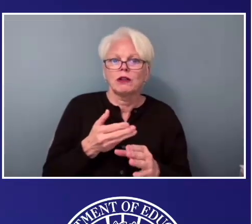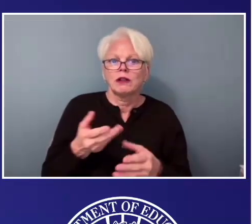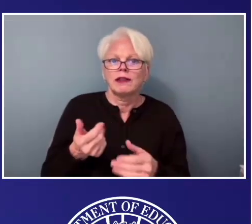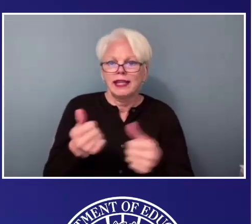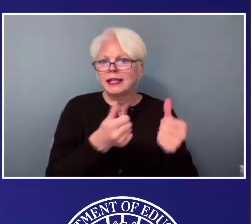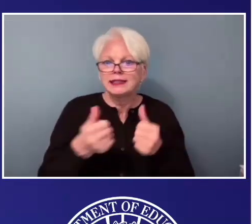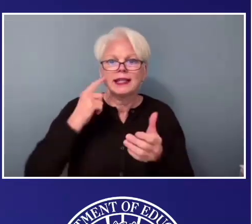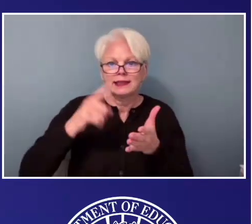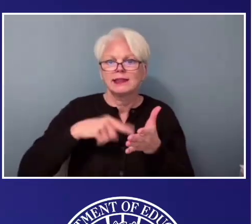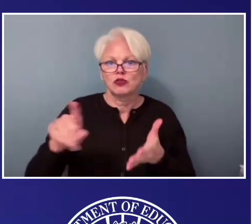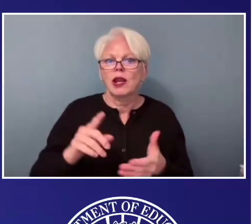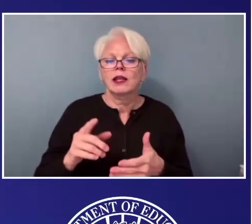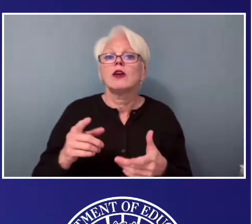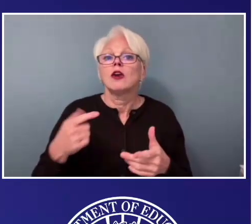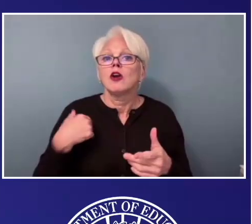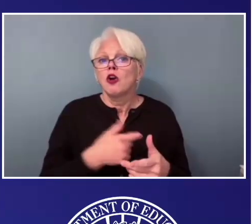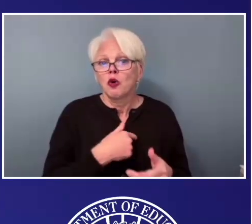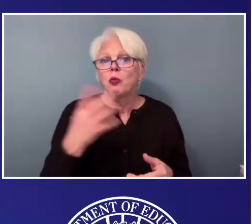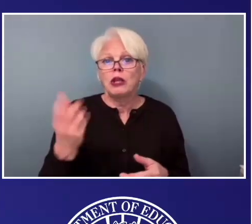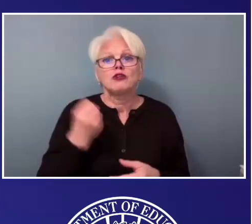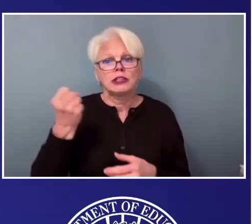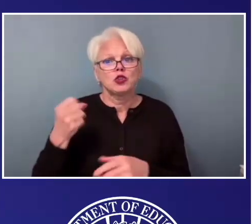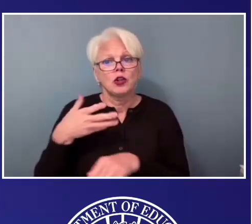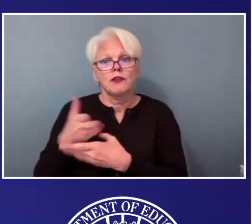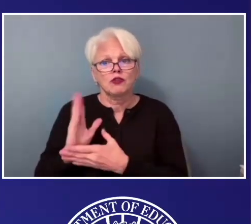we do reserve the right to make technical corrections where needed.